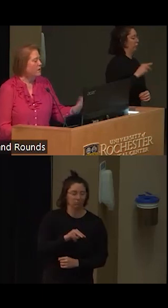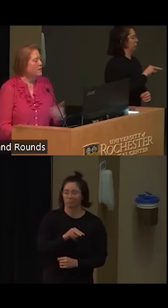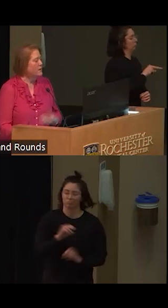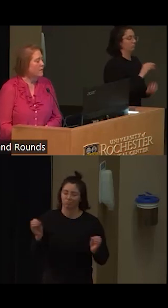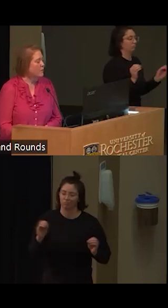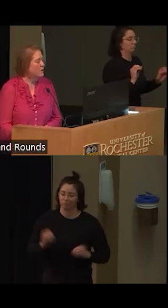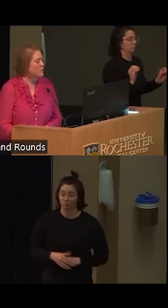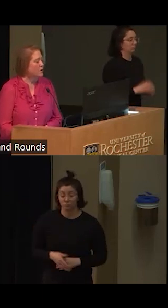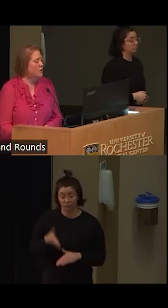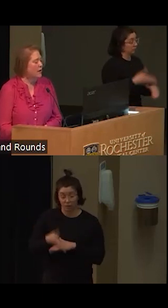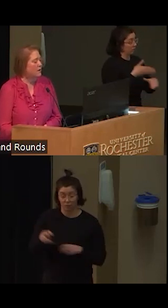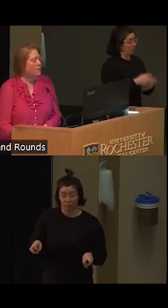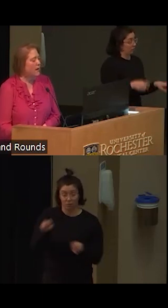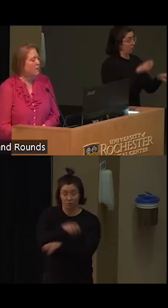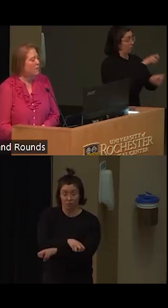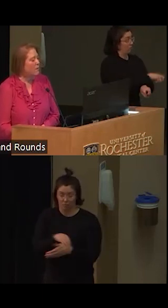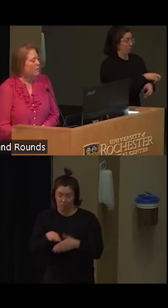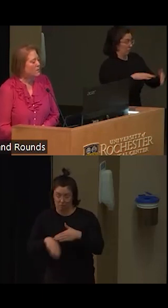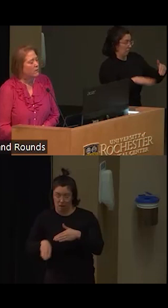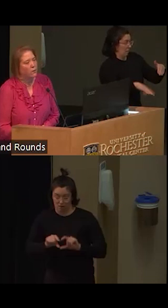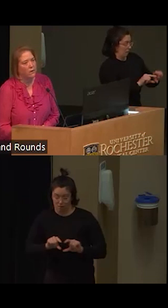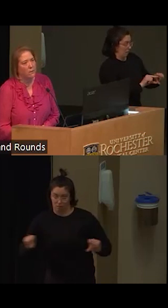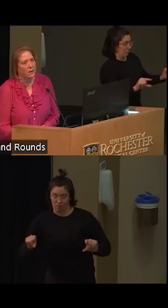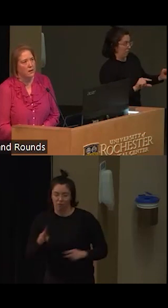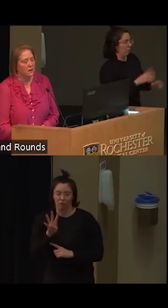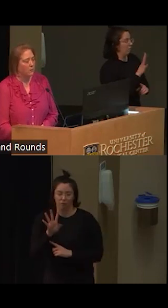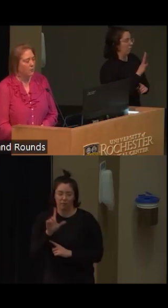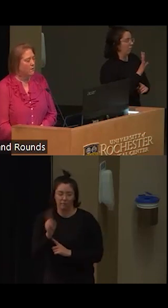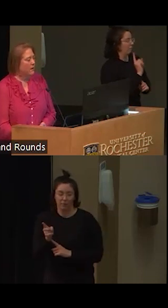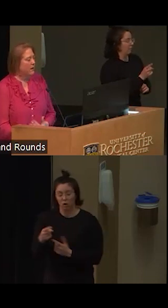then you can see after we switched down at the bottom we spent 45 minutes on the debriefing